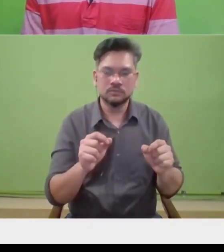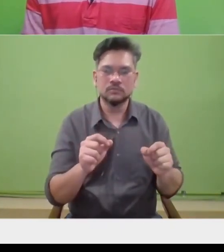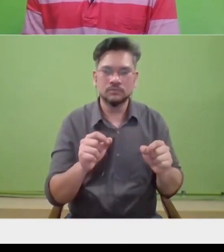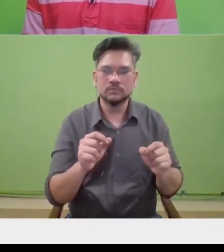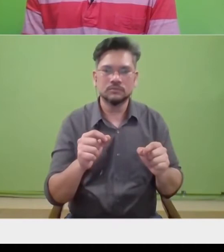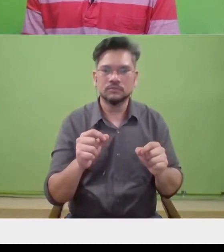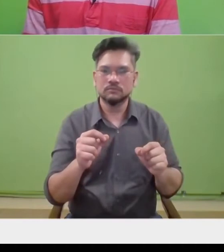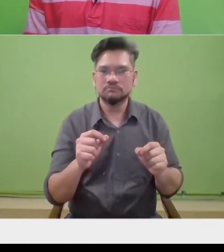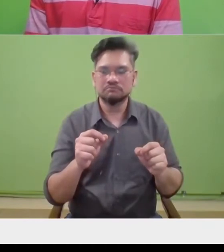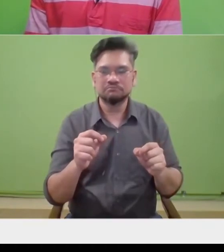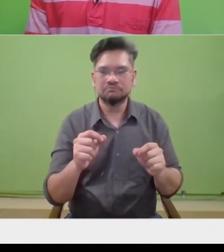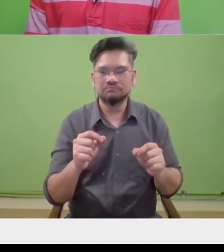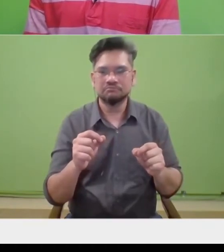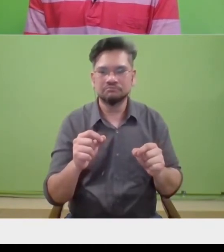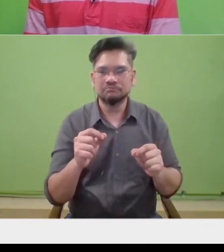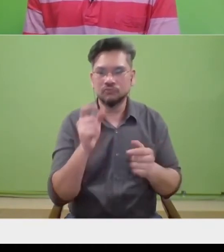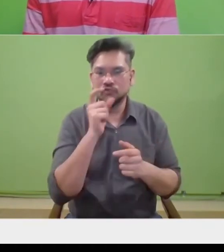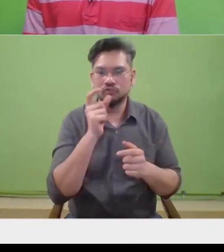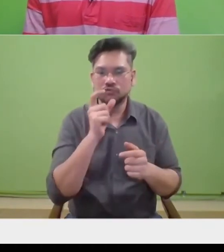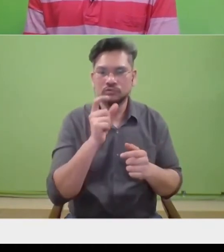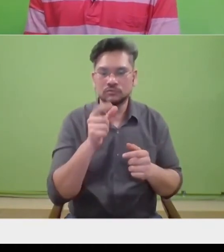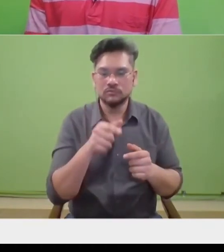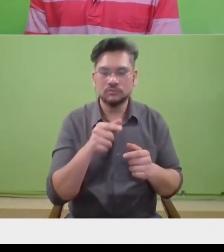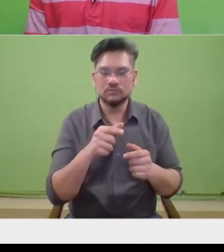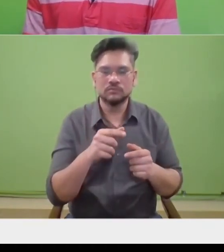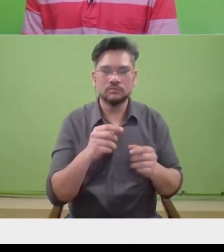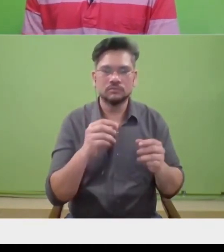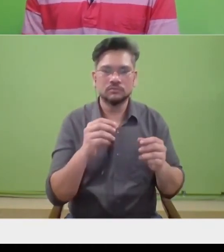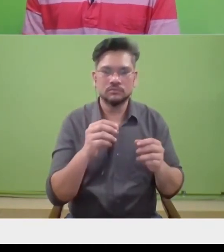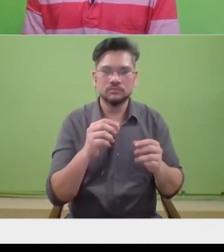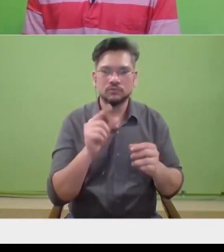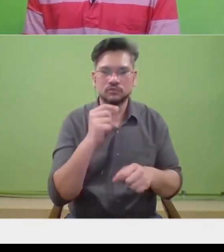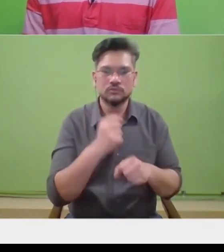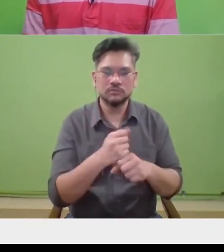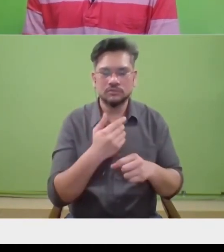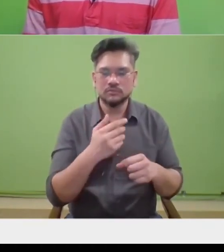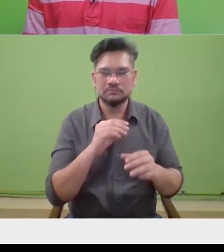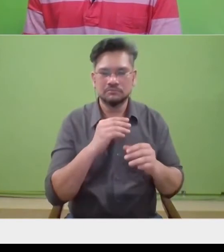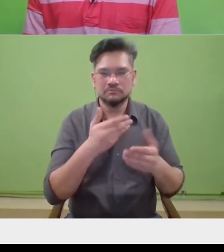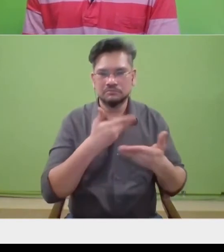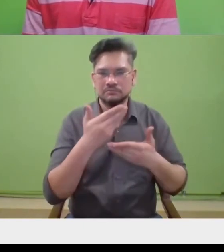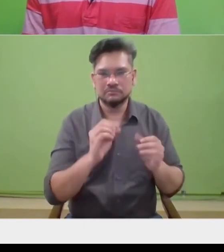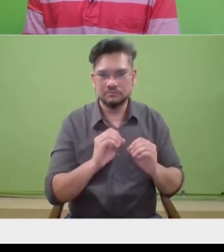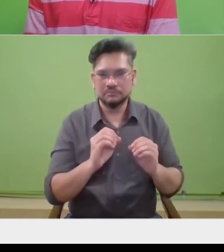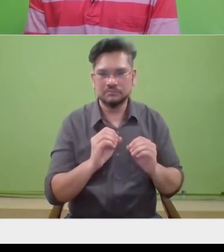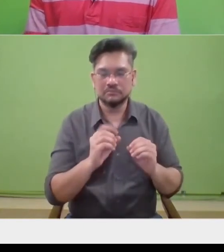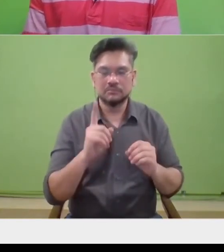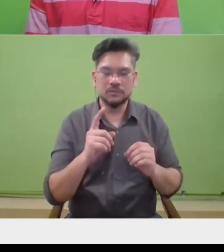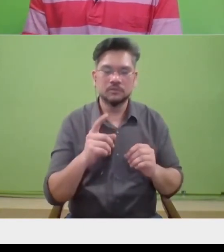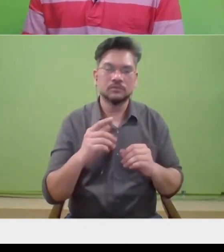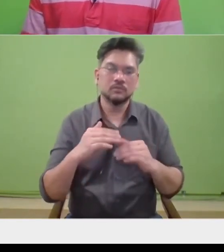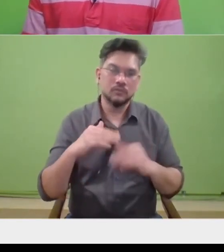is another disadvantage you get to learn mostly in universities at your postgraduate level in